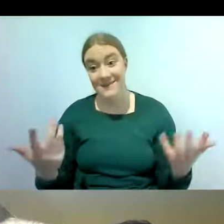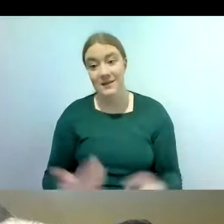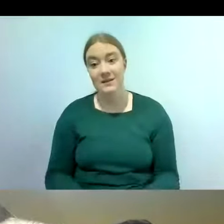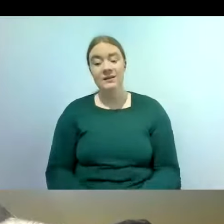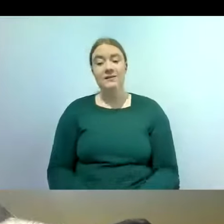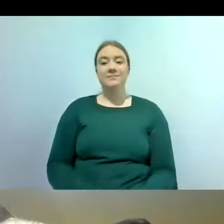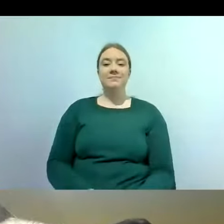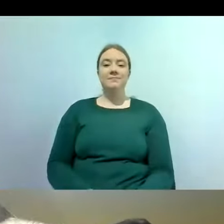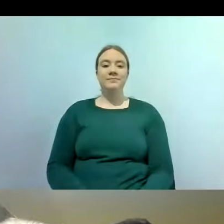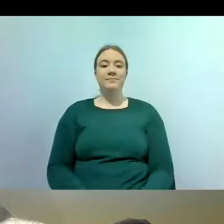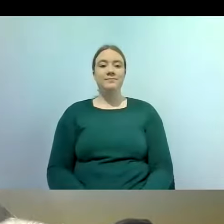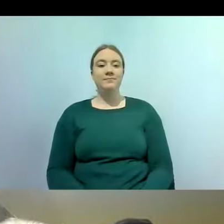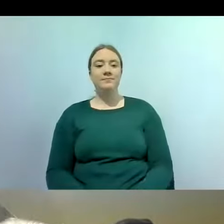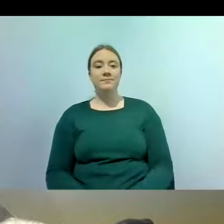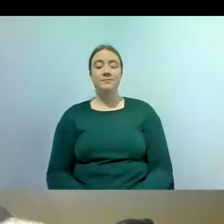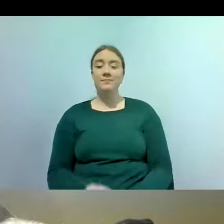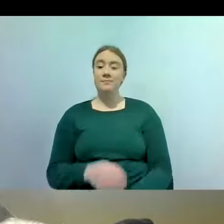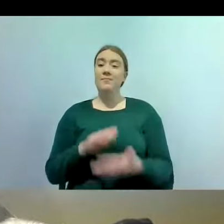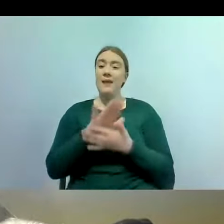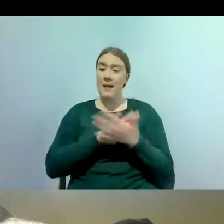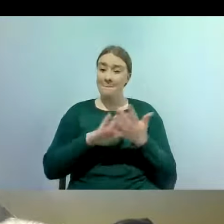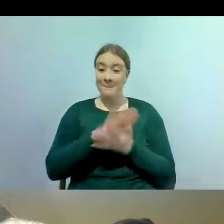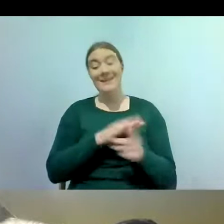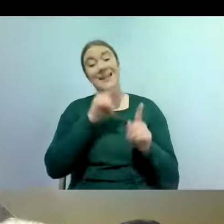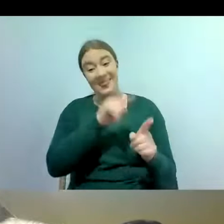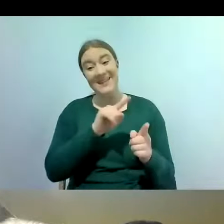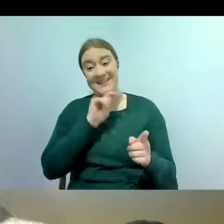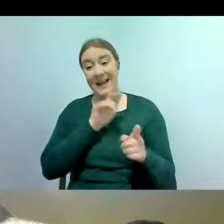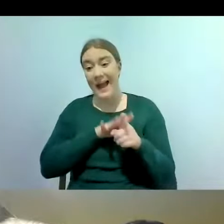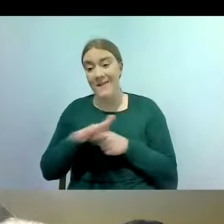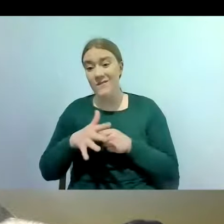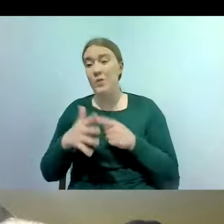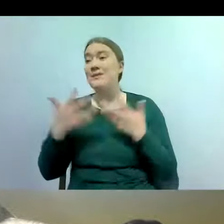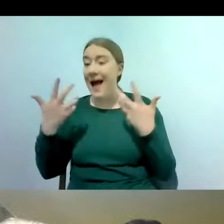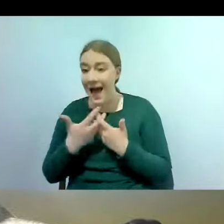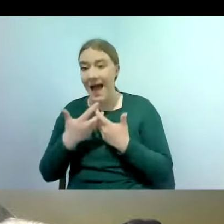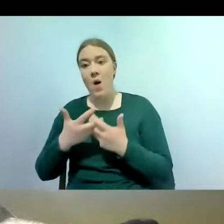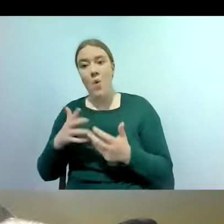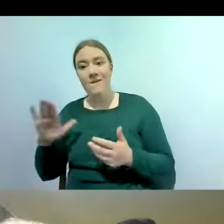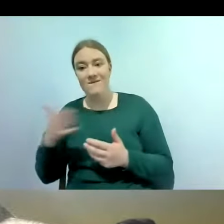these barriers are heavily implicated as we've touched on in the decline of migratory fish